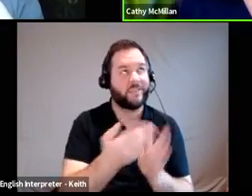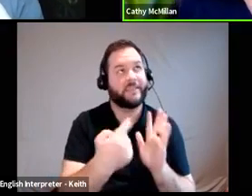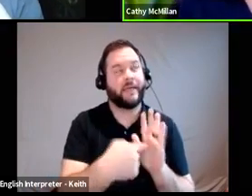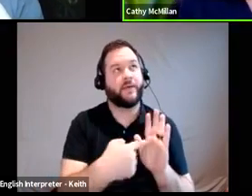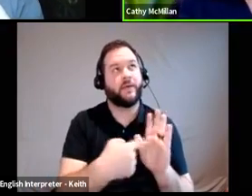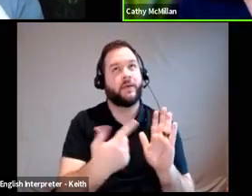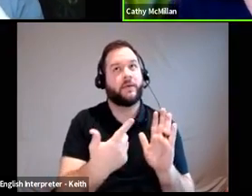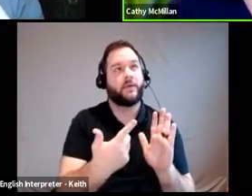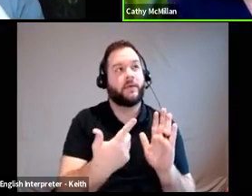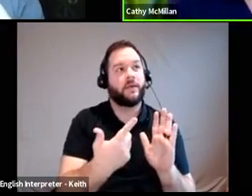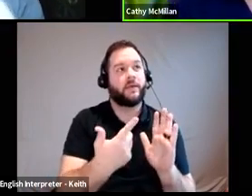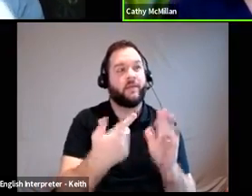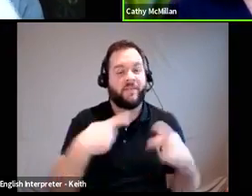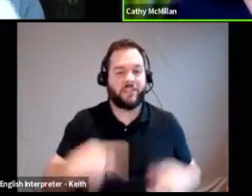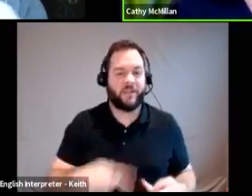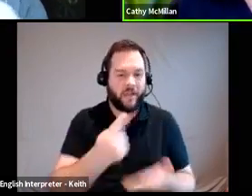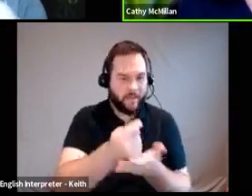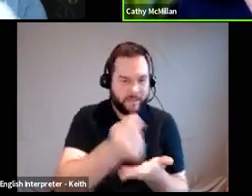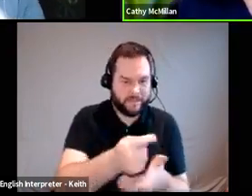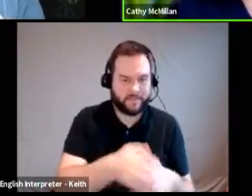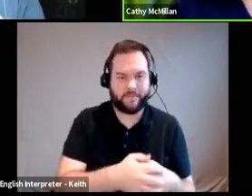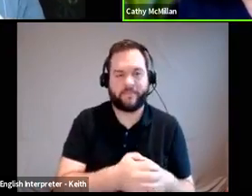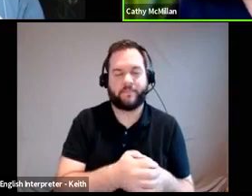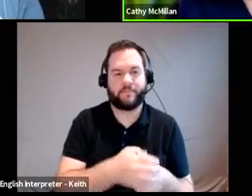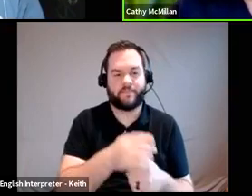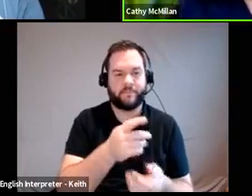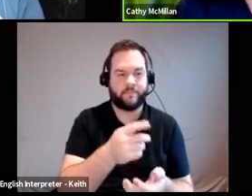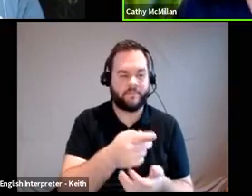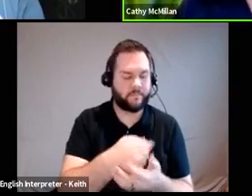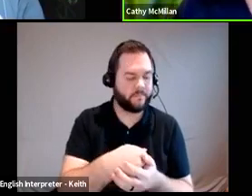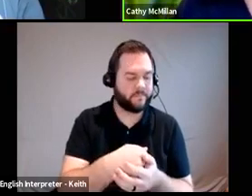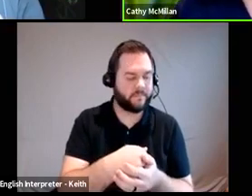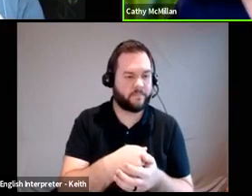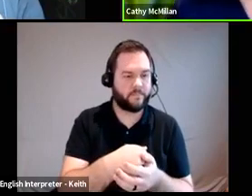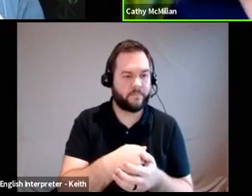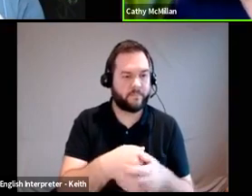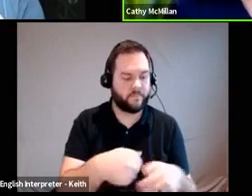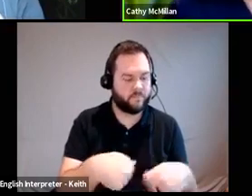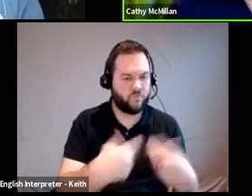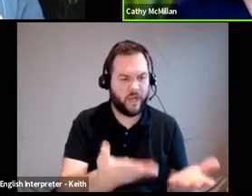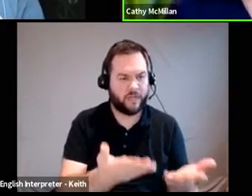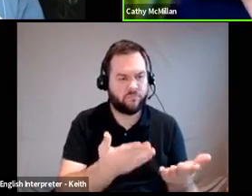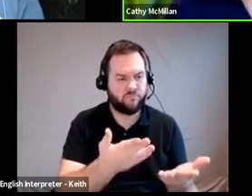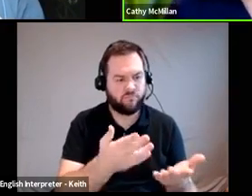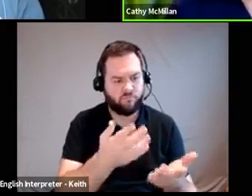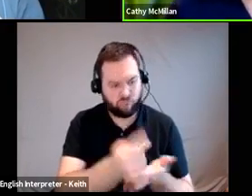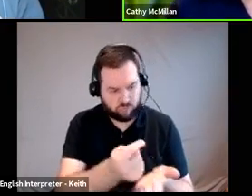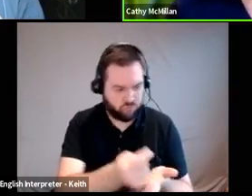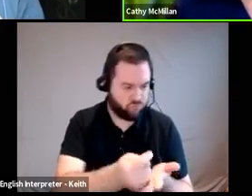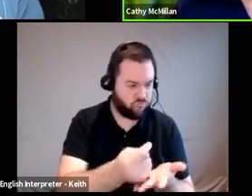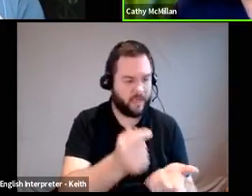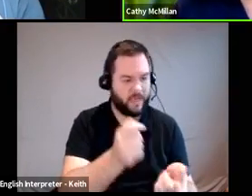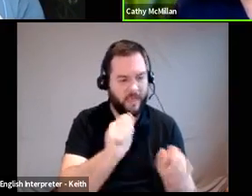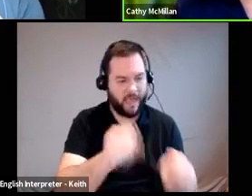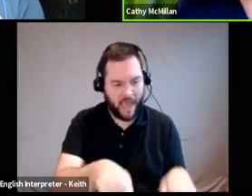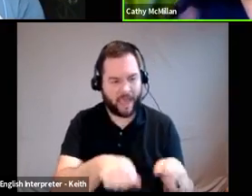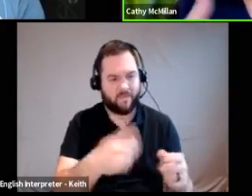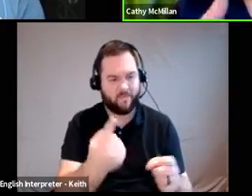want to intervention is like. e they're like physical they're like physical therapy. , you want to do . You want to do it to a level where . You want to do it to a level